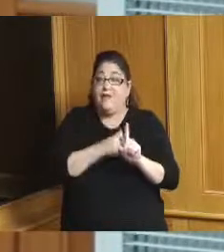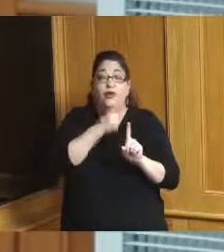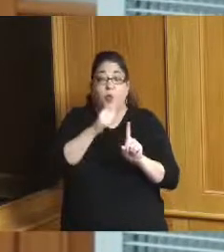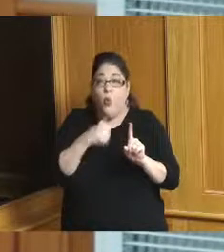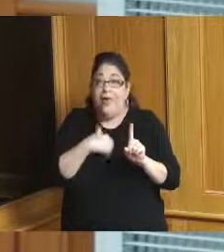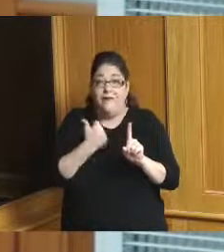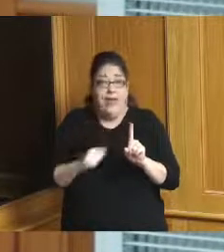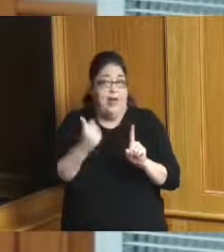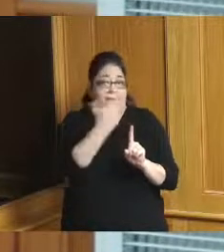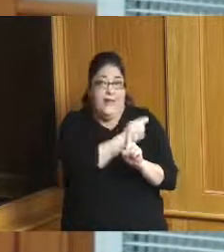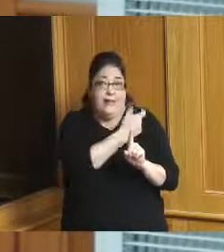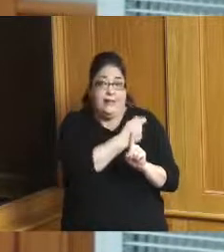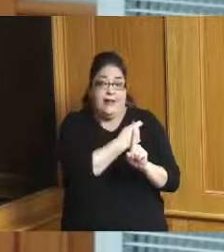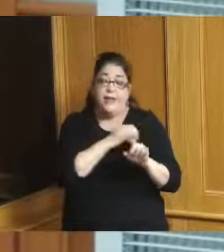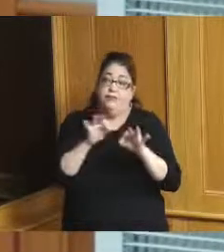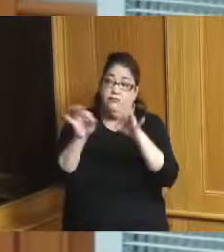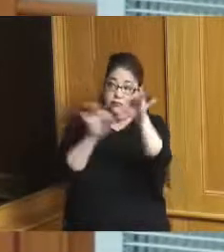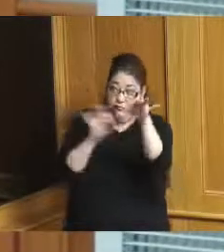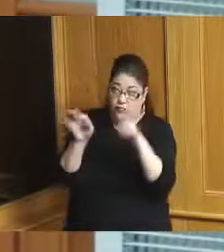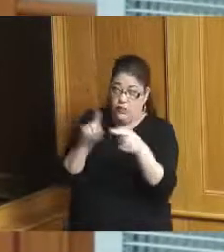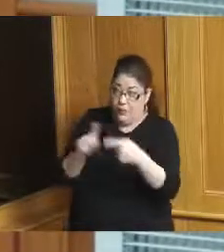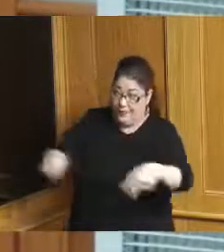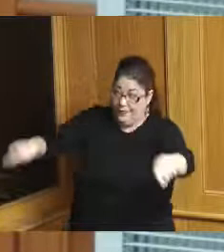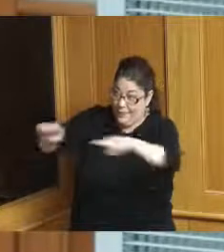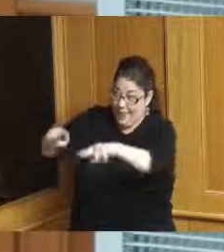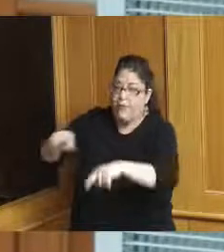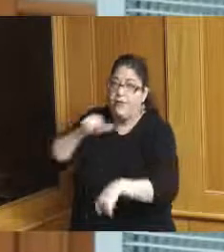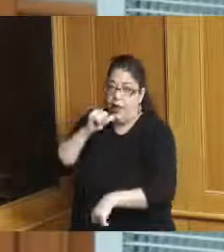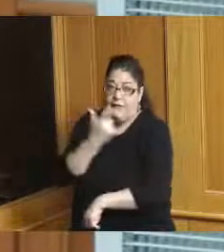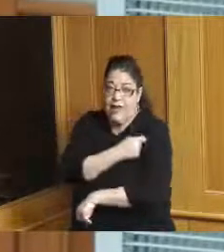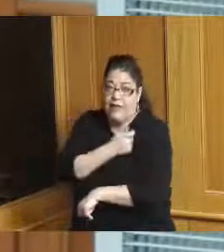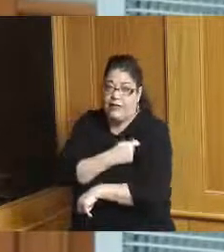which is what we're doing we've got to simplify the information